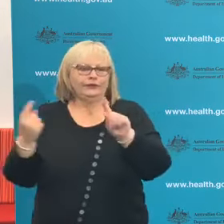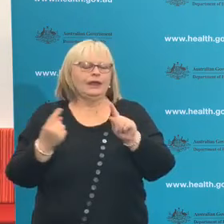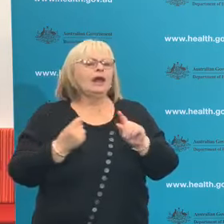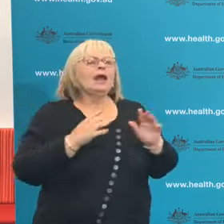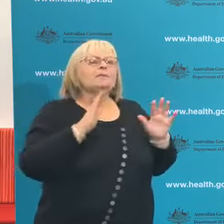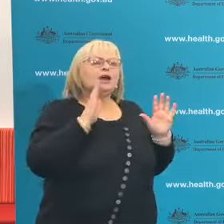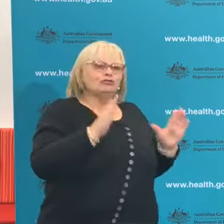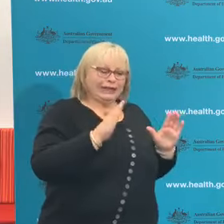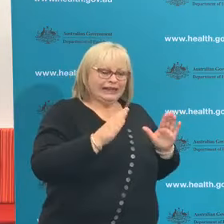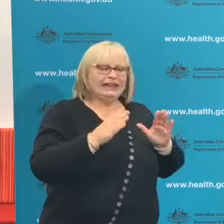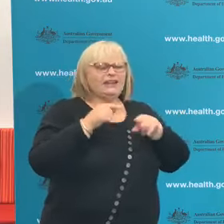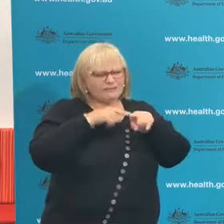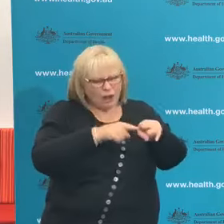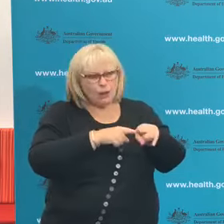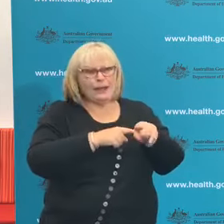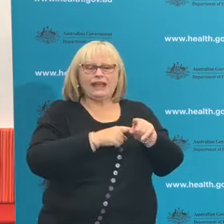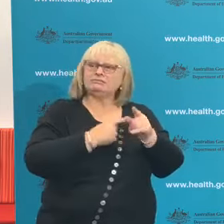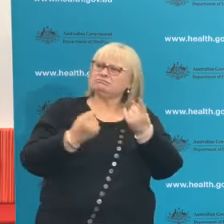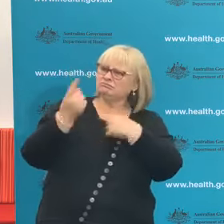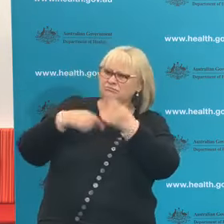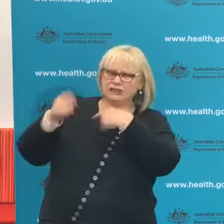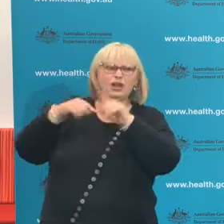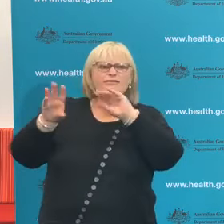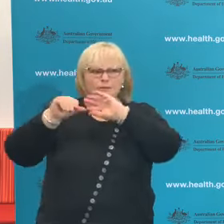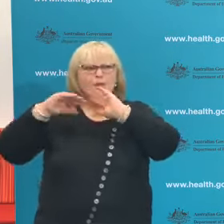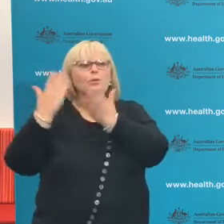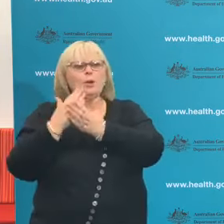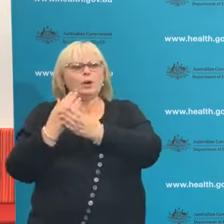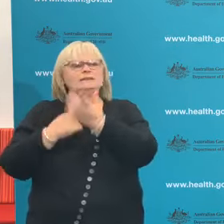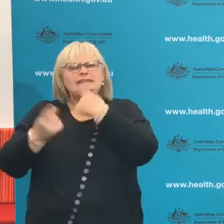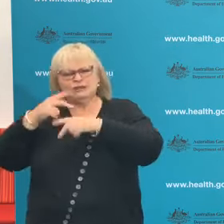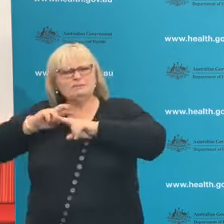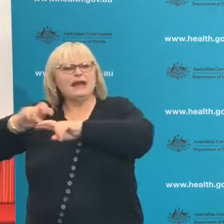on the epidemiology that we've seen around the world that that sort of level